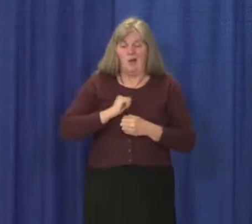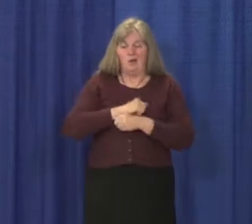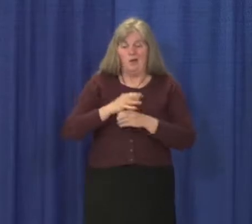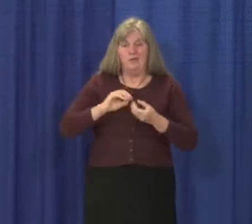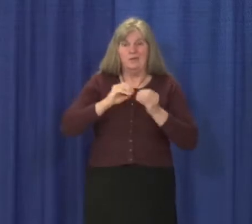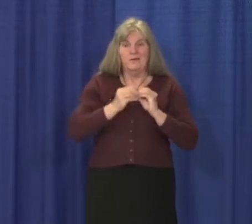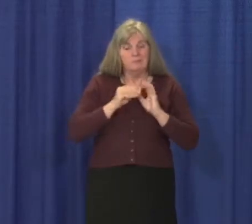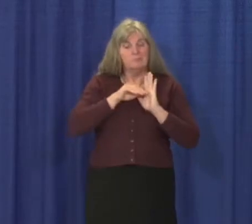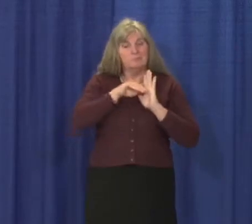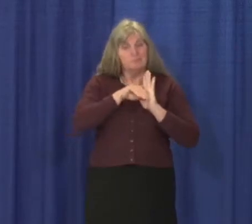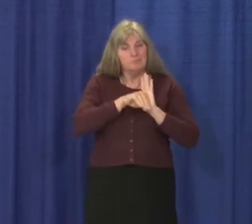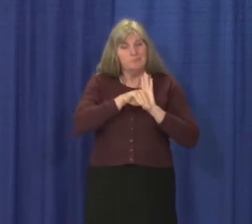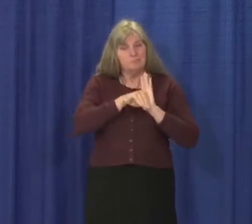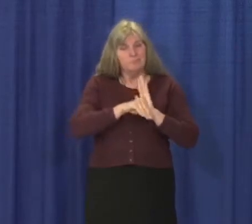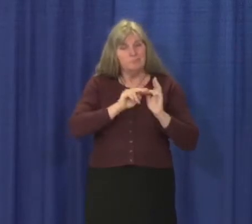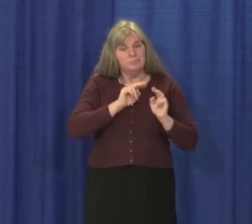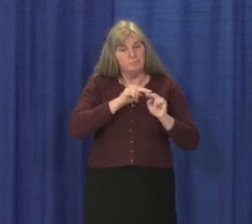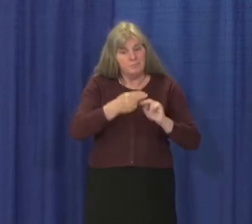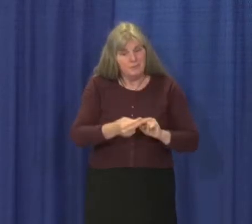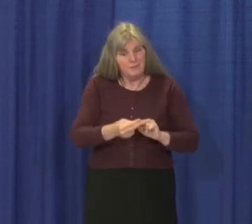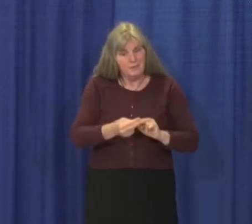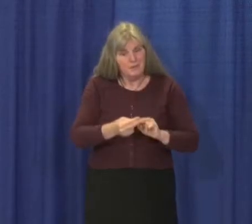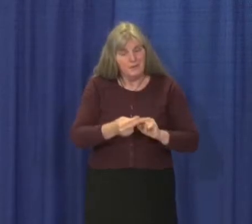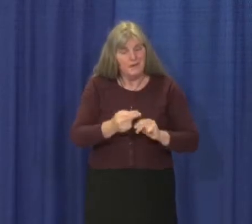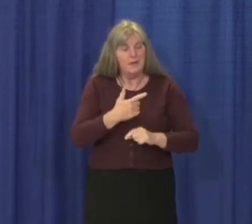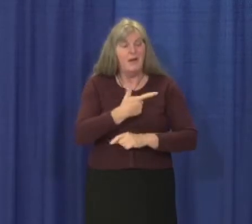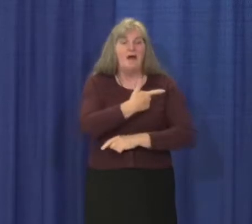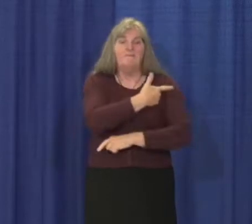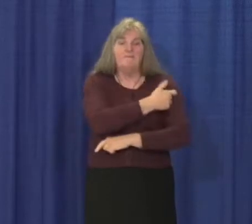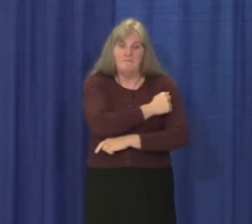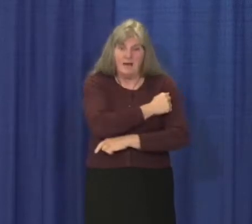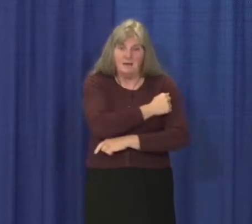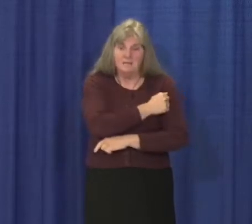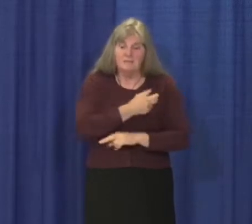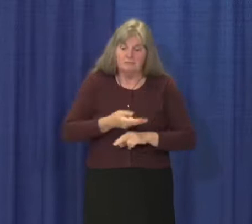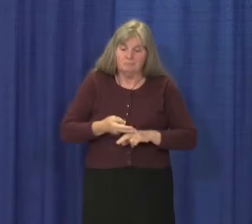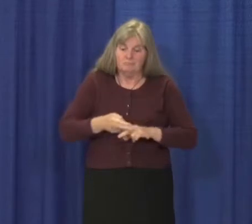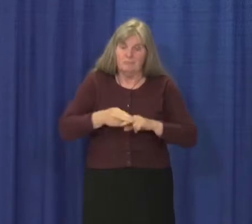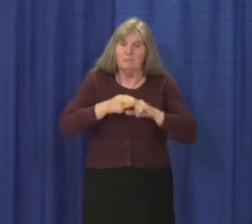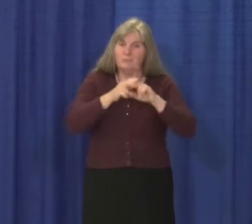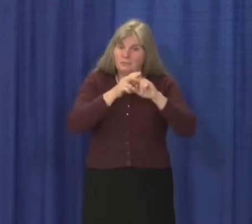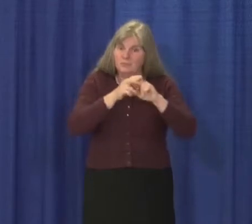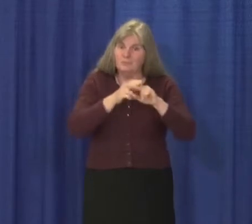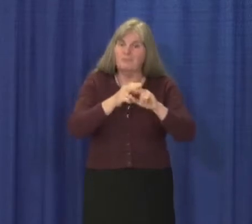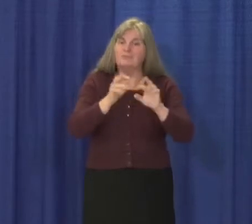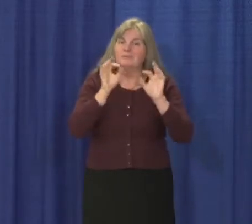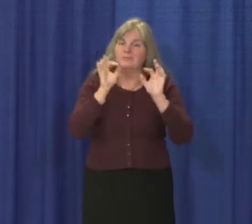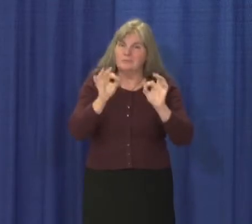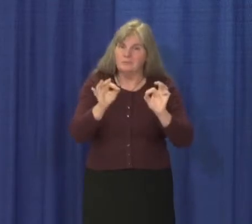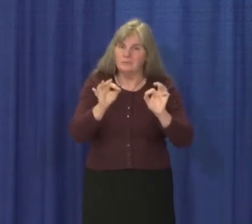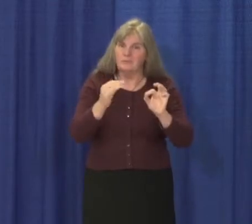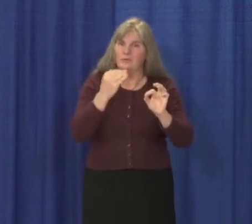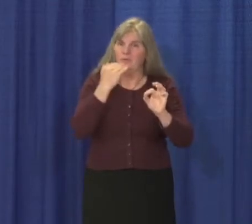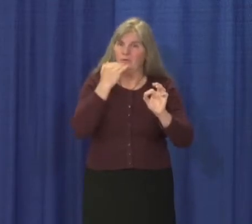decreasing and the vaccination uptake rates are increasing and that's exactly what we need to